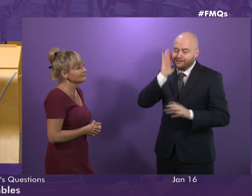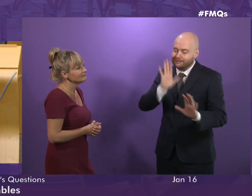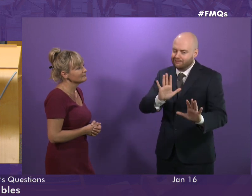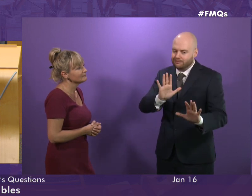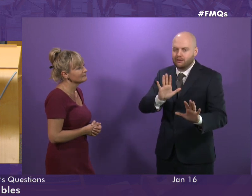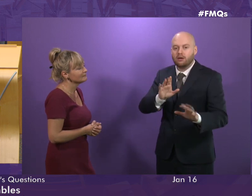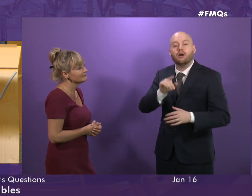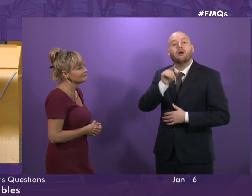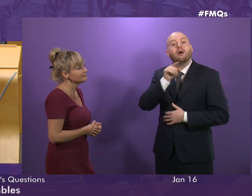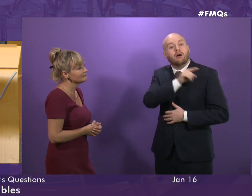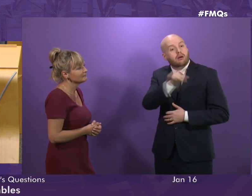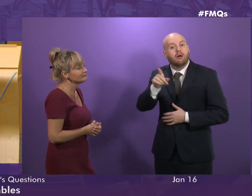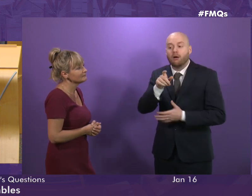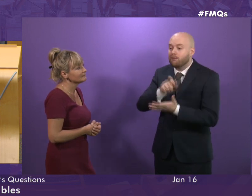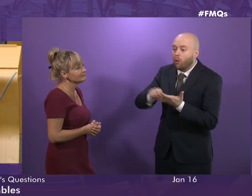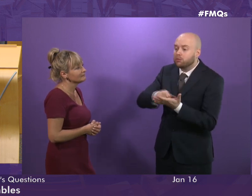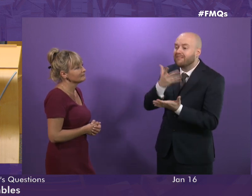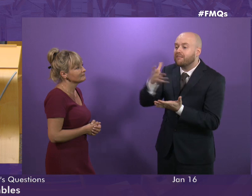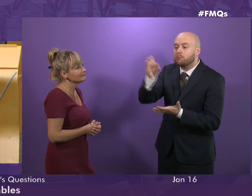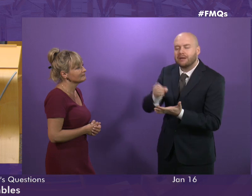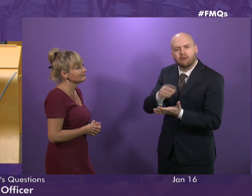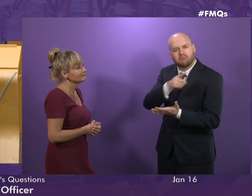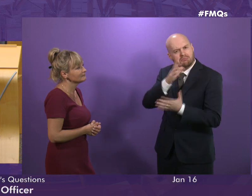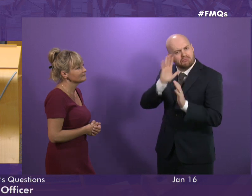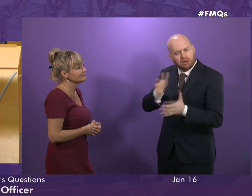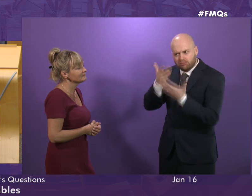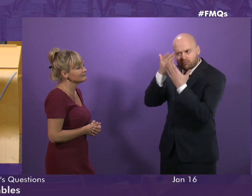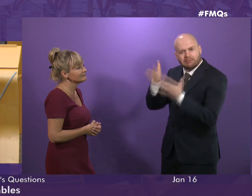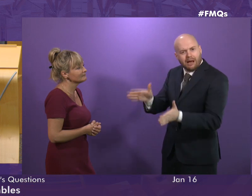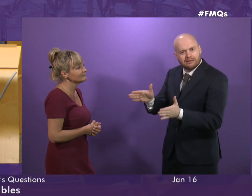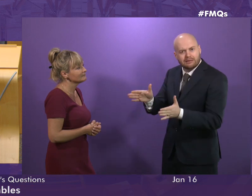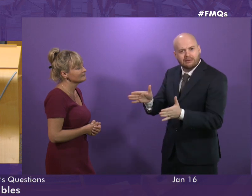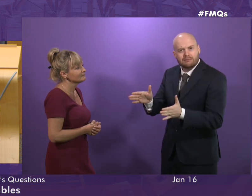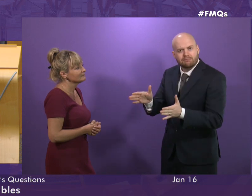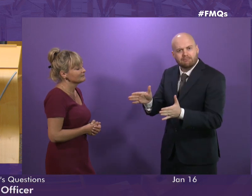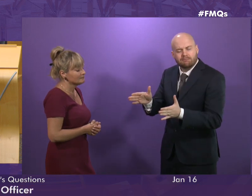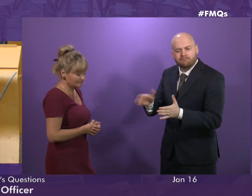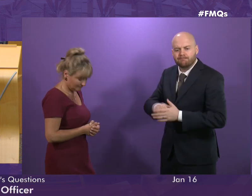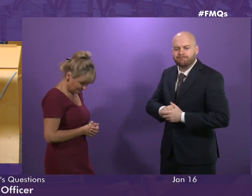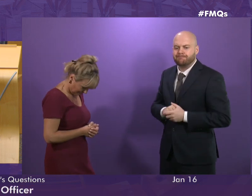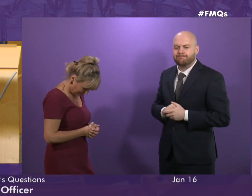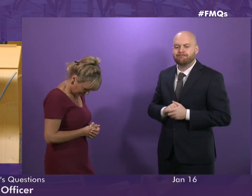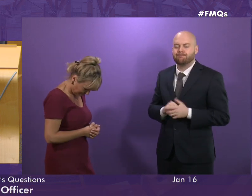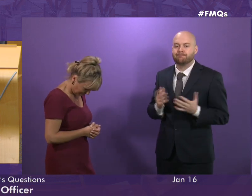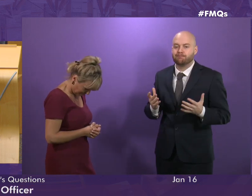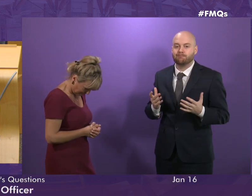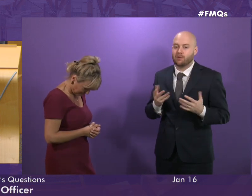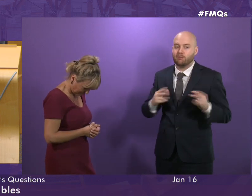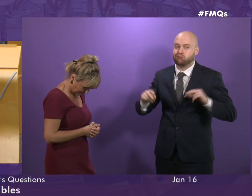That level of opposition—[Interruption.] Order. Let us hear the question, please.